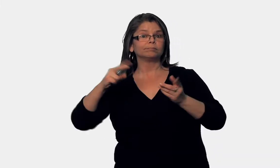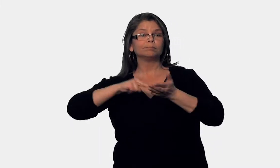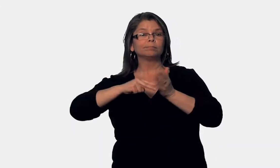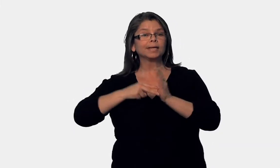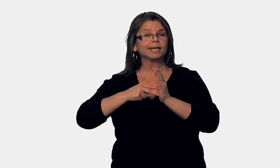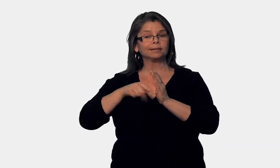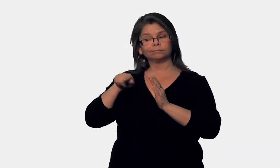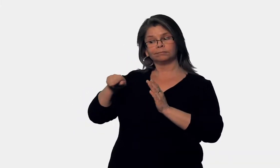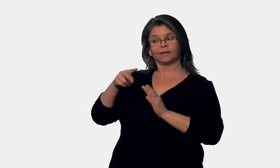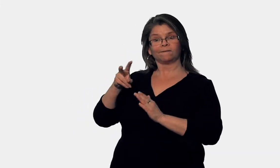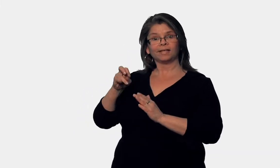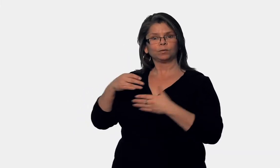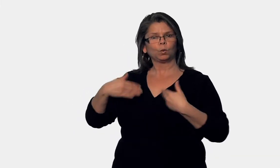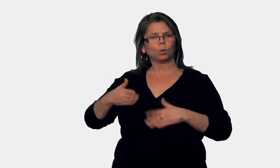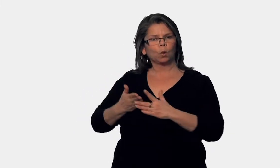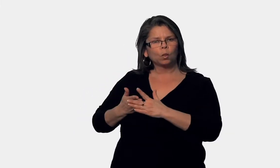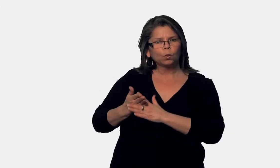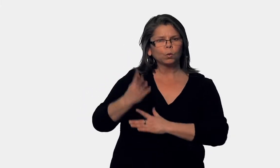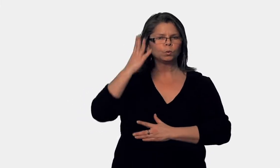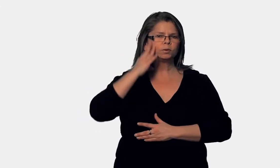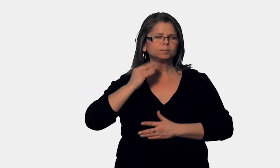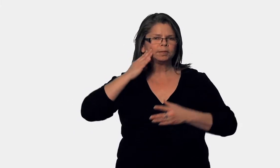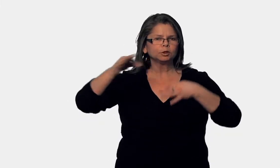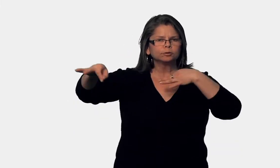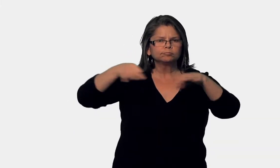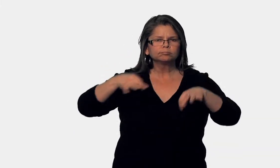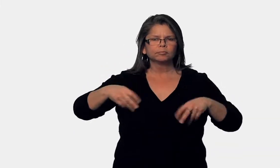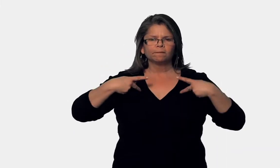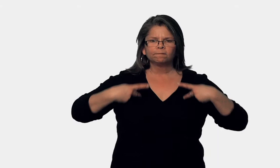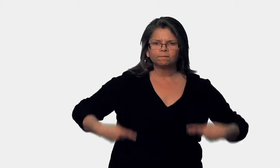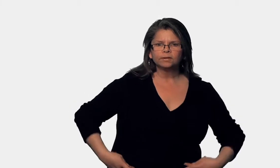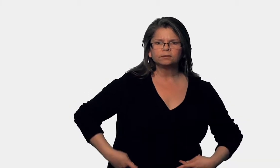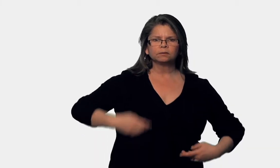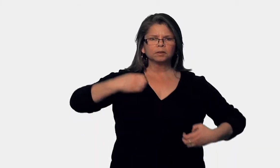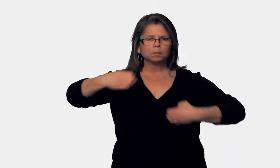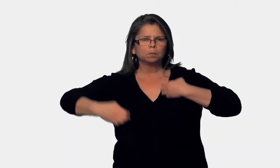which describes the physical, emotional,